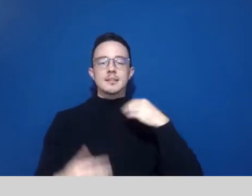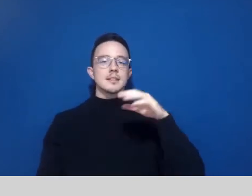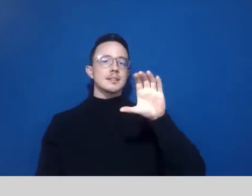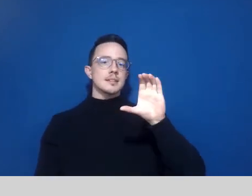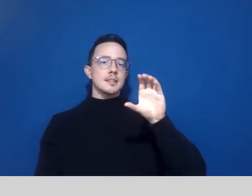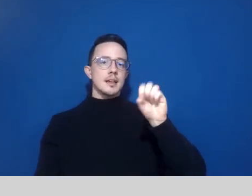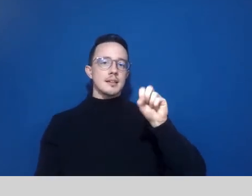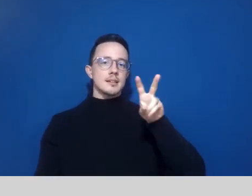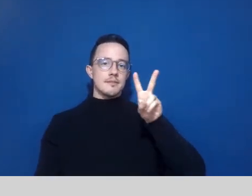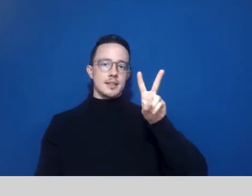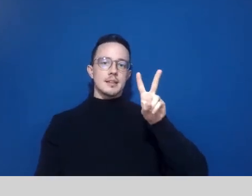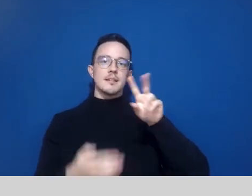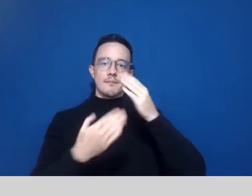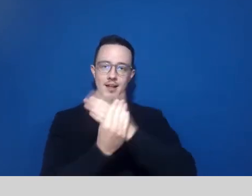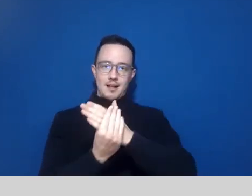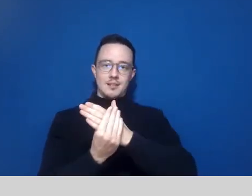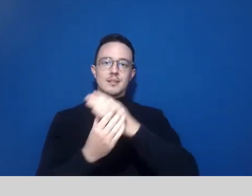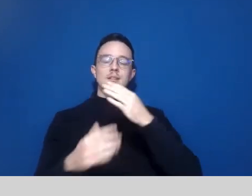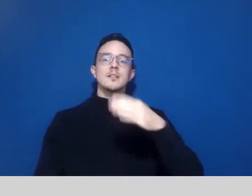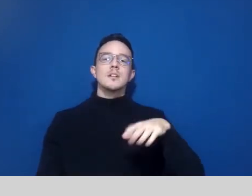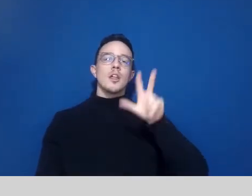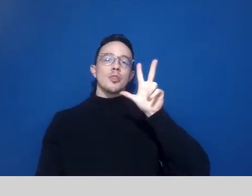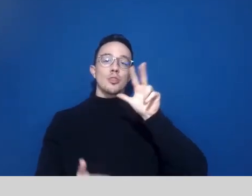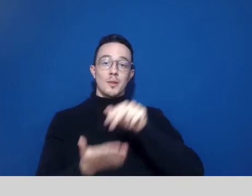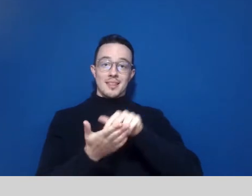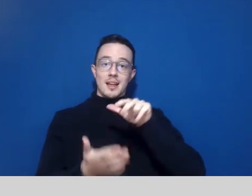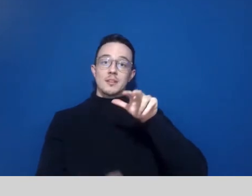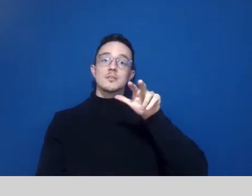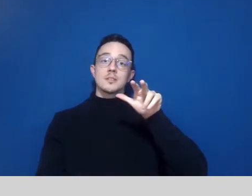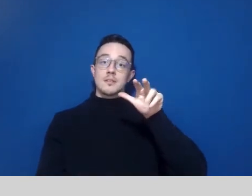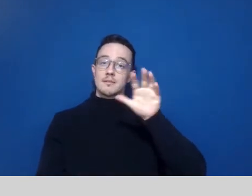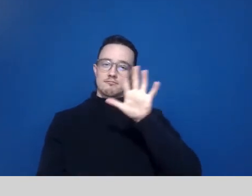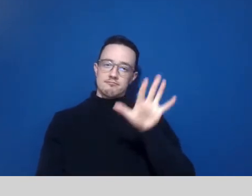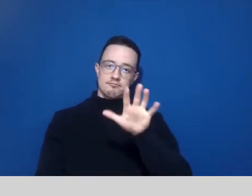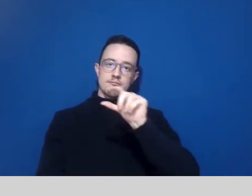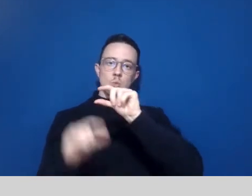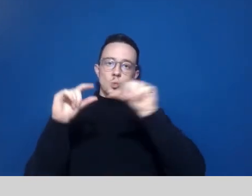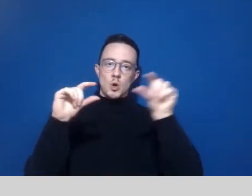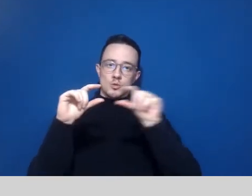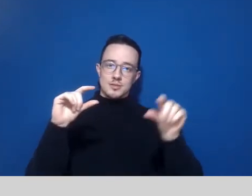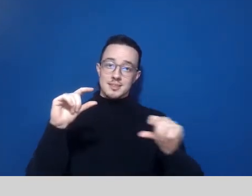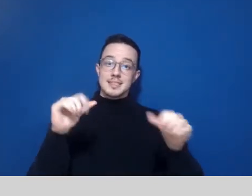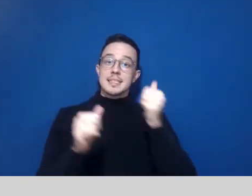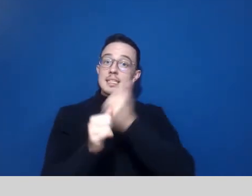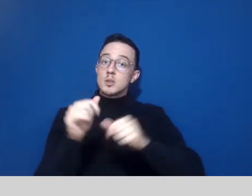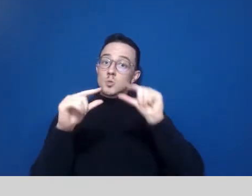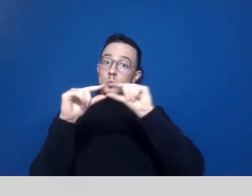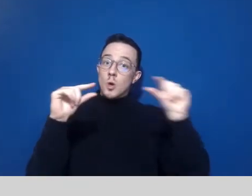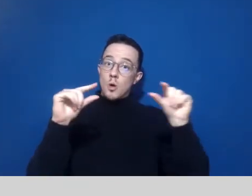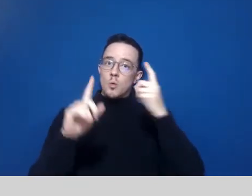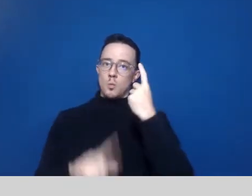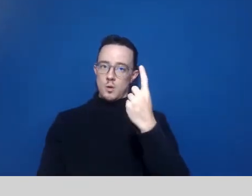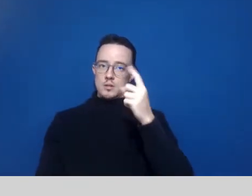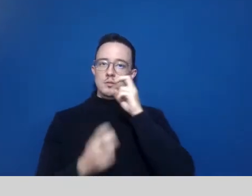It's got 3,023 rows. Each row is a squirrel. And we can export that out and get back in our CSV.